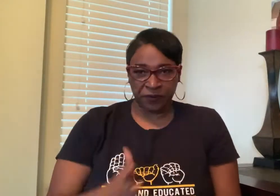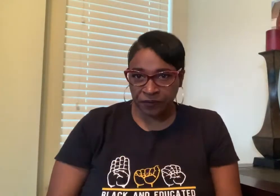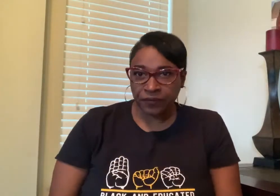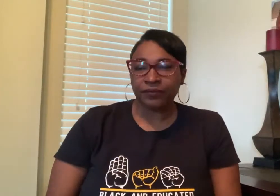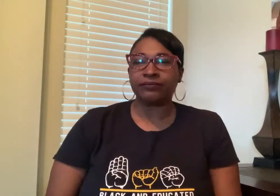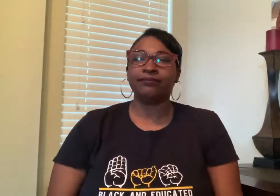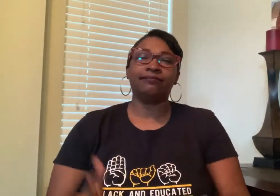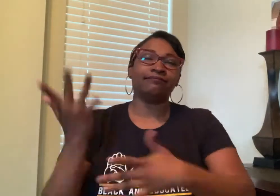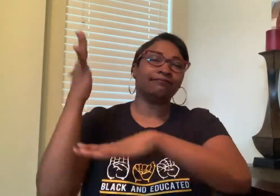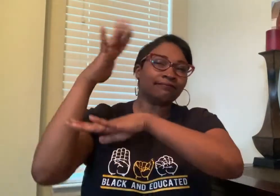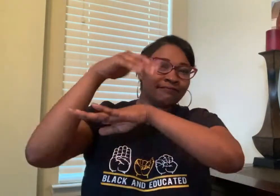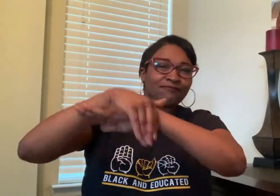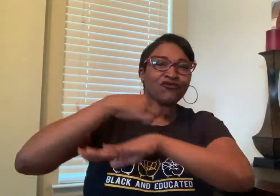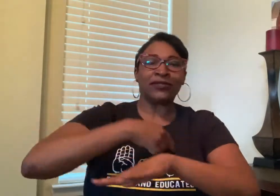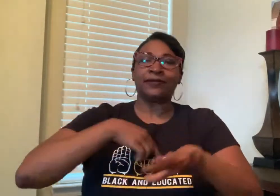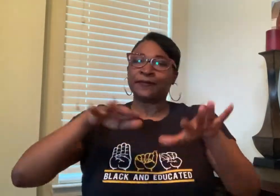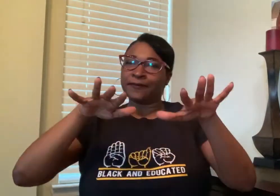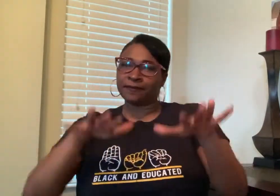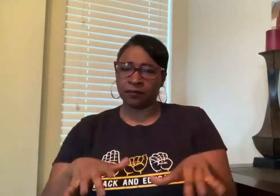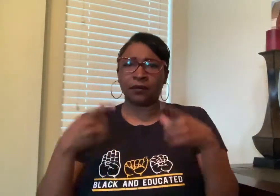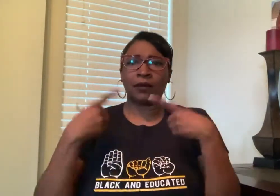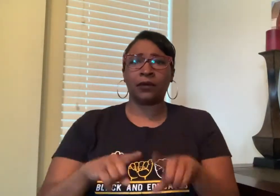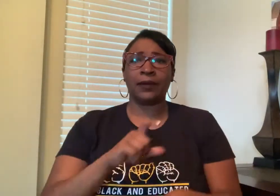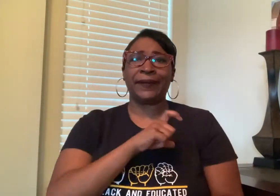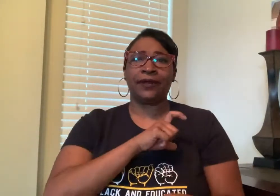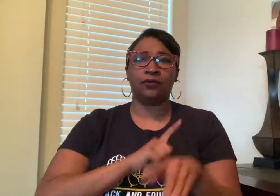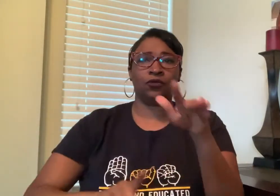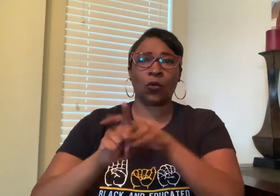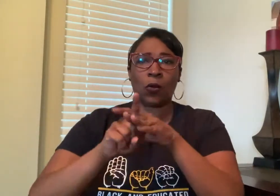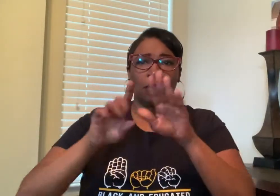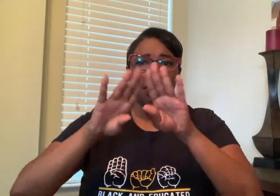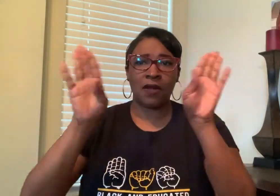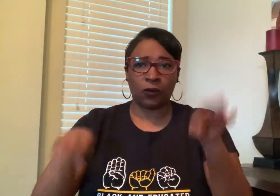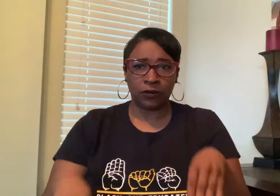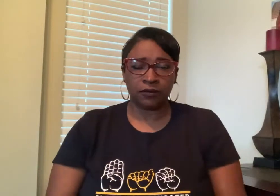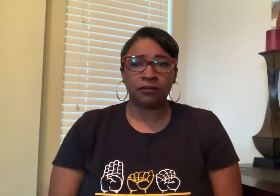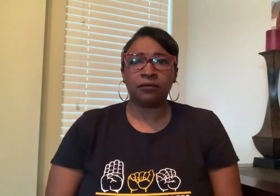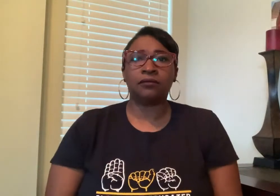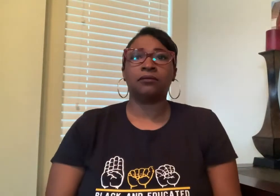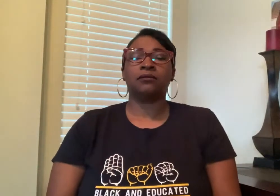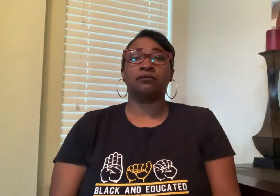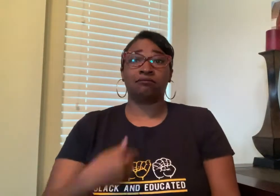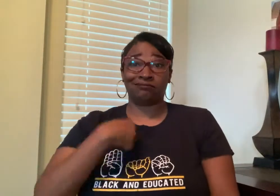Sometime in the evening, as we were settling into the place the police showed up to the house.